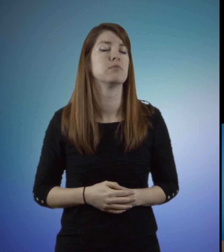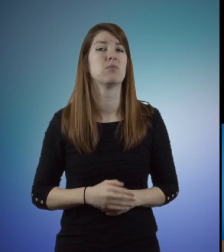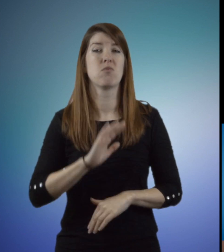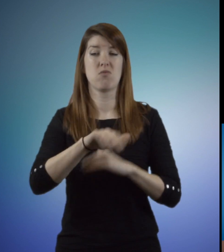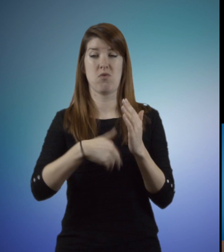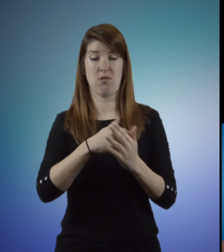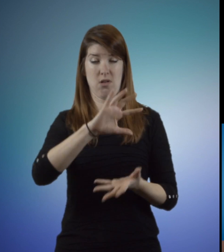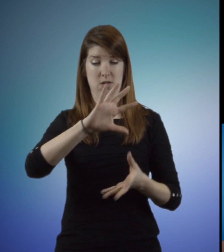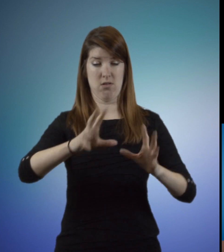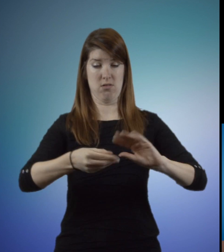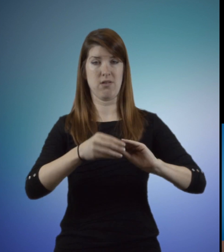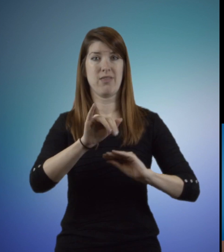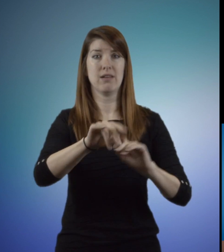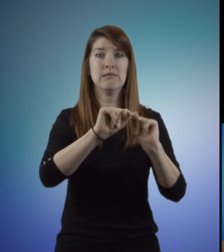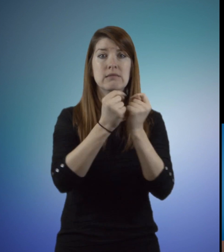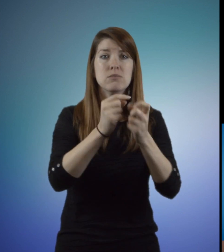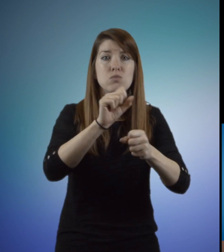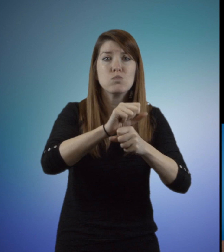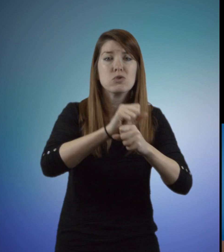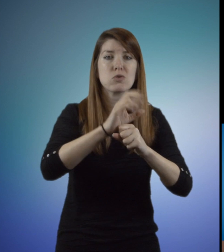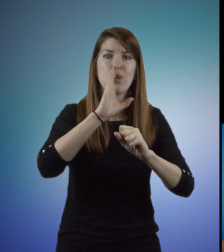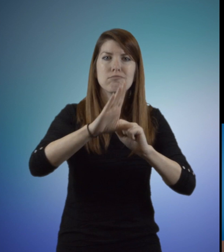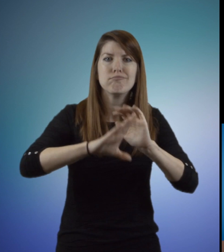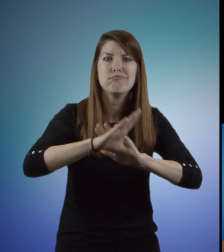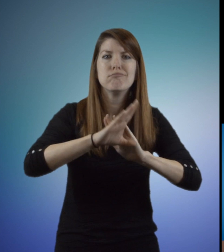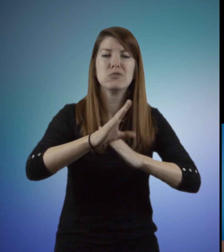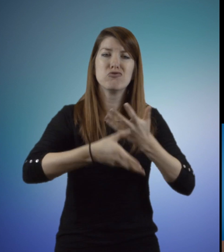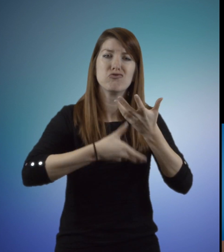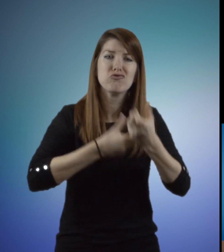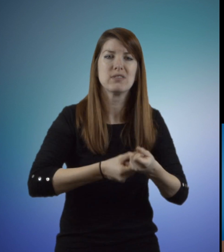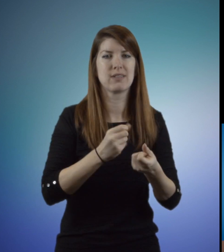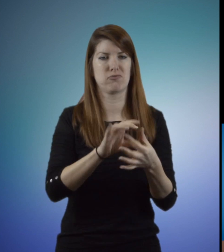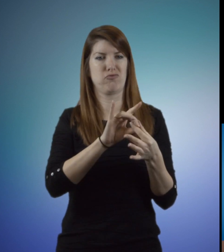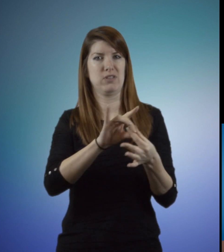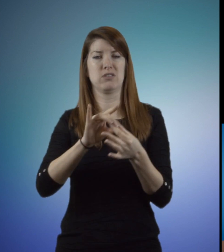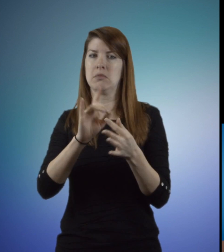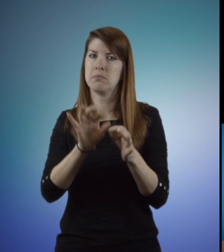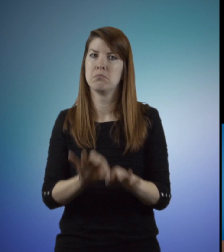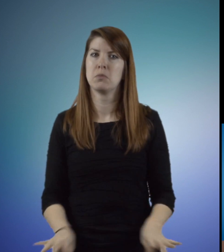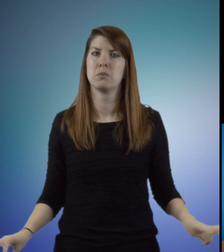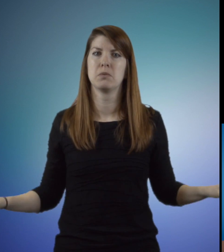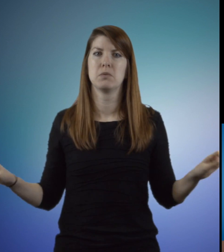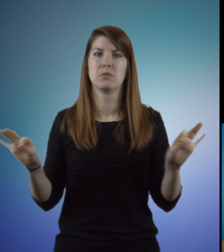So, all of that is the teamwork that builds the trust and the relationships that are very, very important.